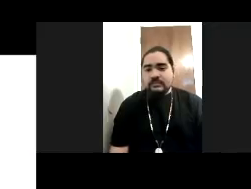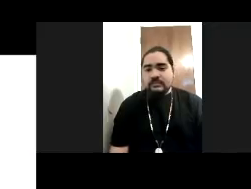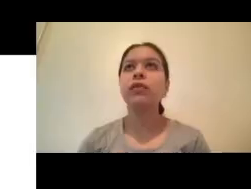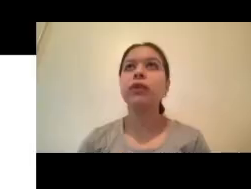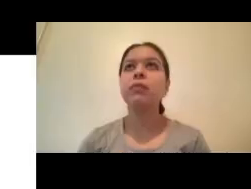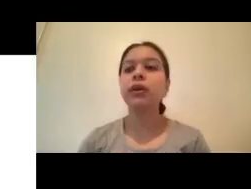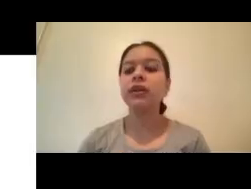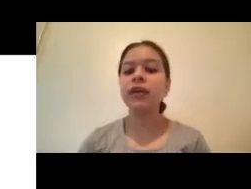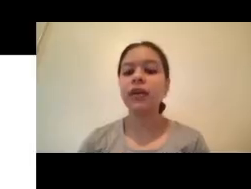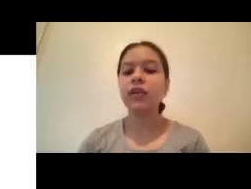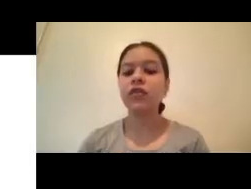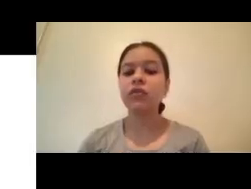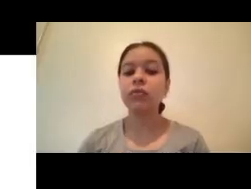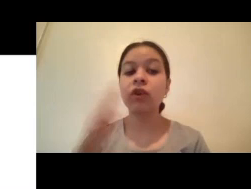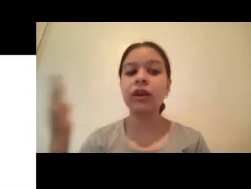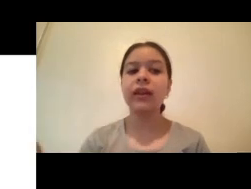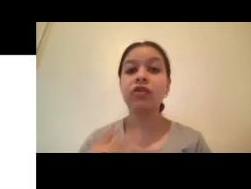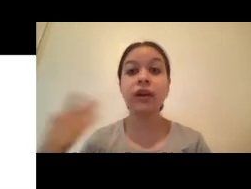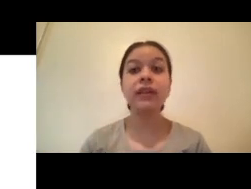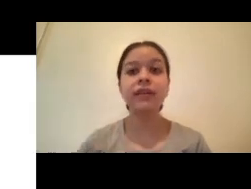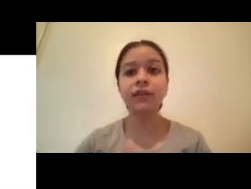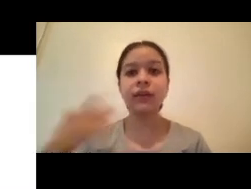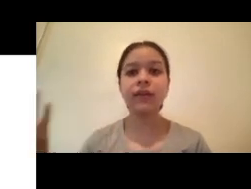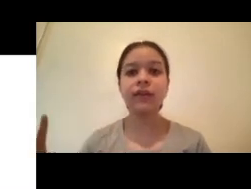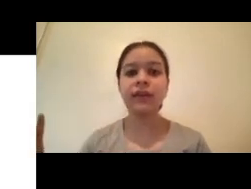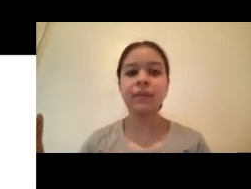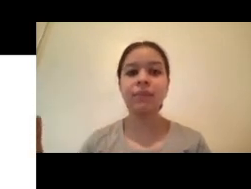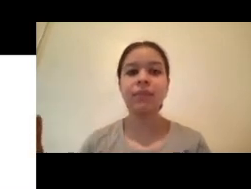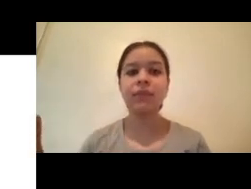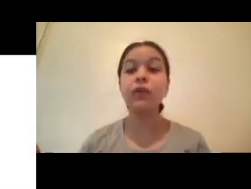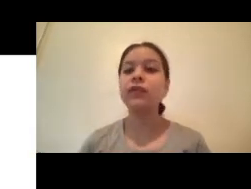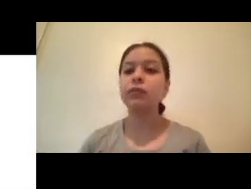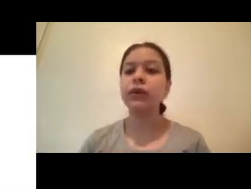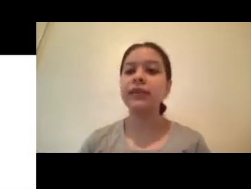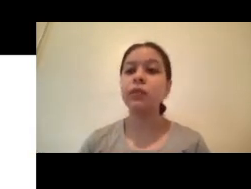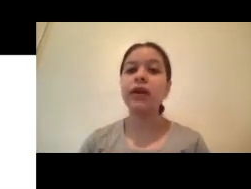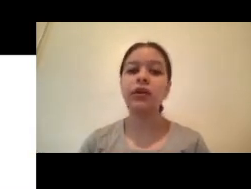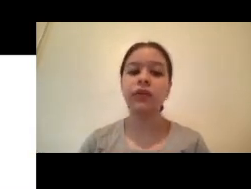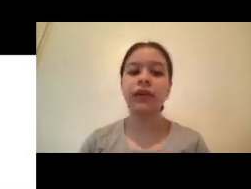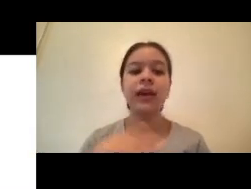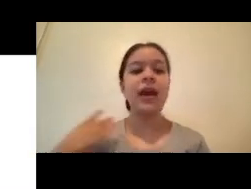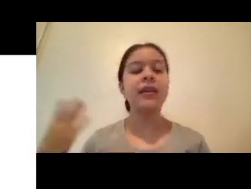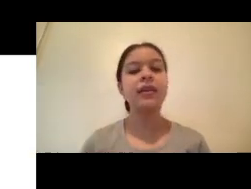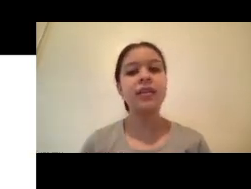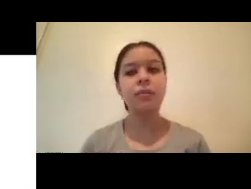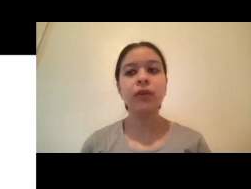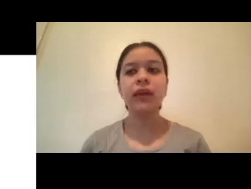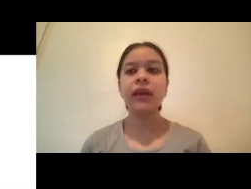So it's really important to try to like train these students to use their voice and where to use that and connect them with like